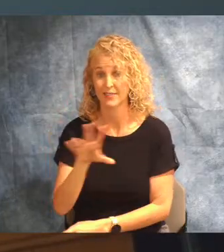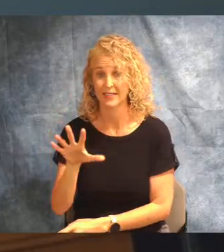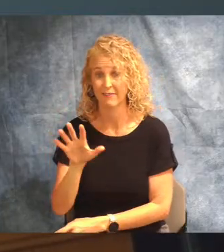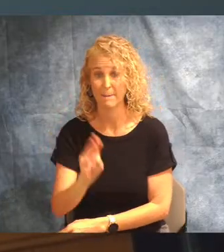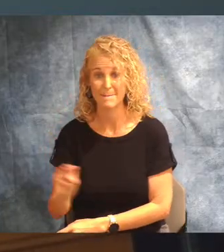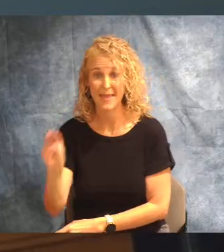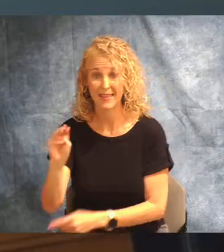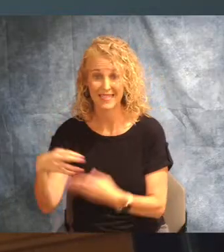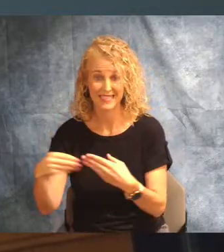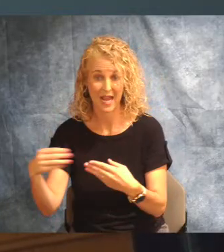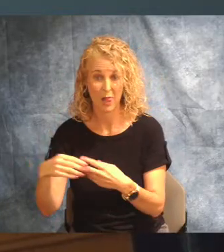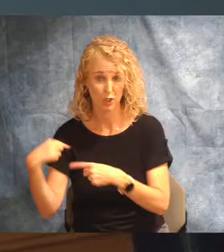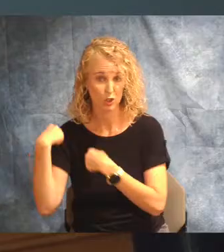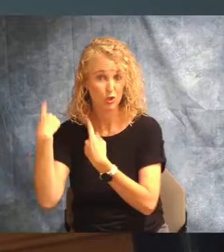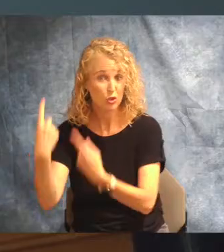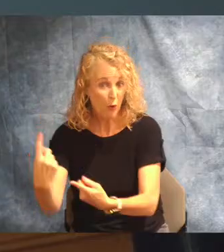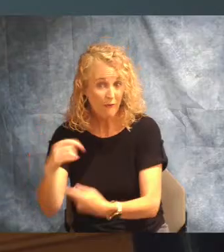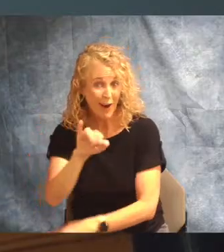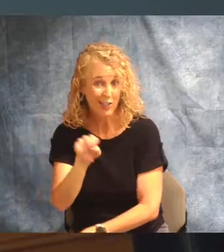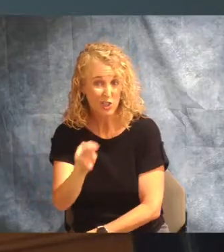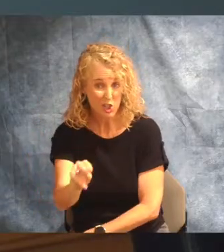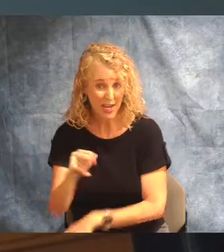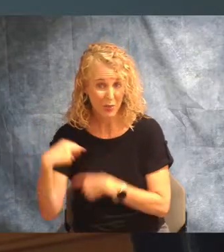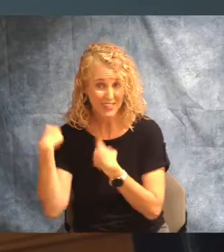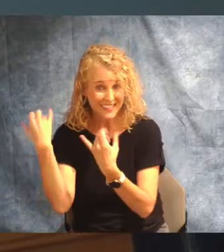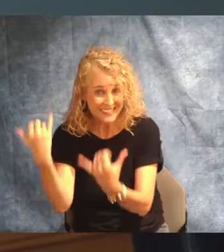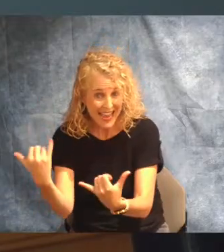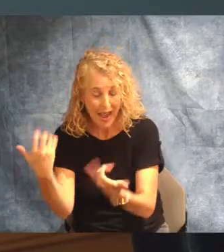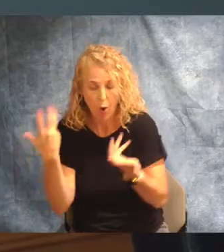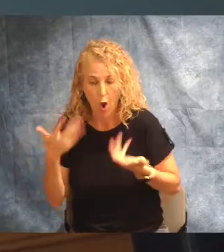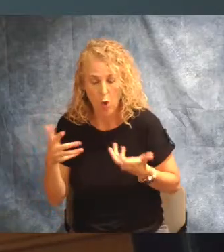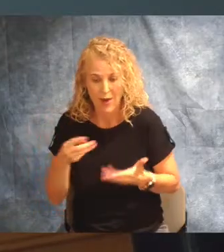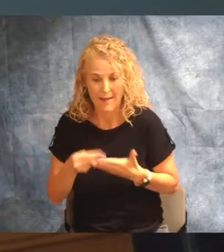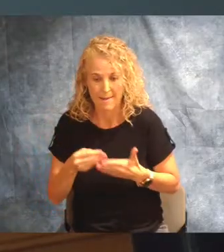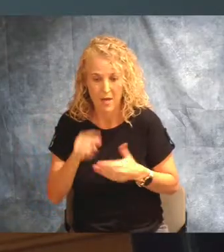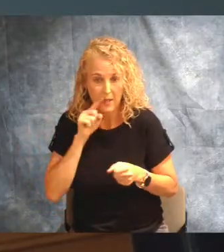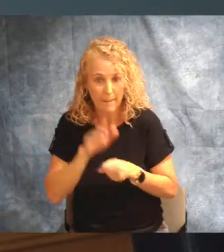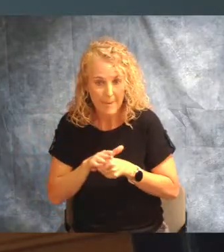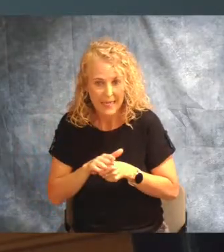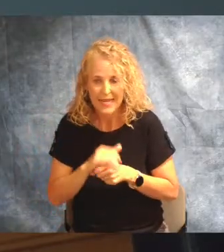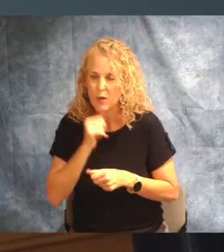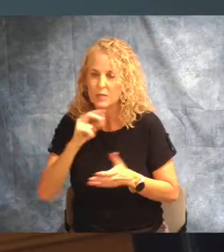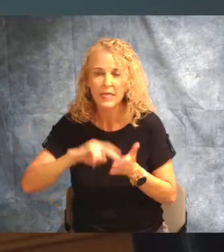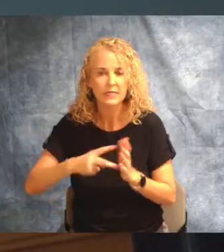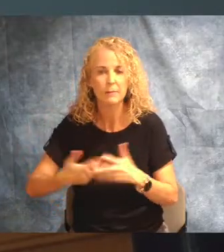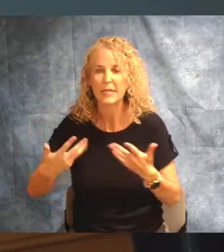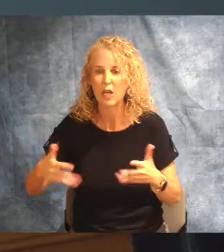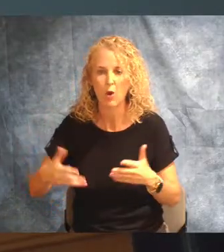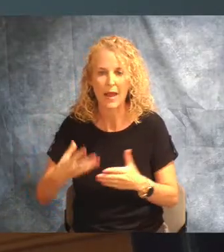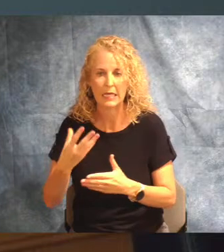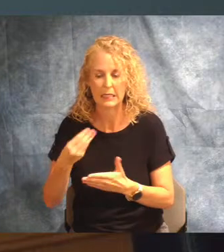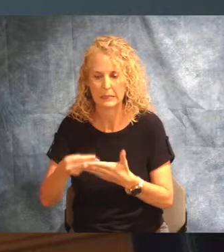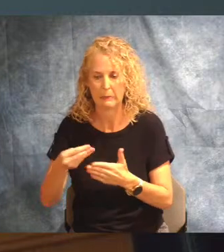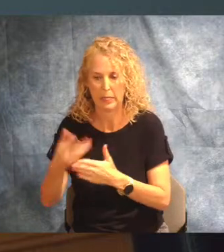million that has been allocated for services not necessarily spent as of yet and we're just halfway